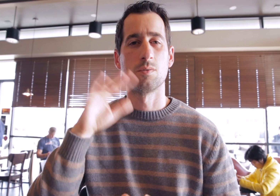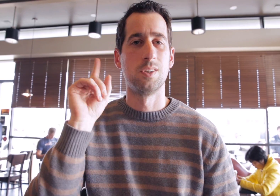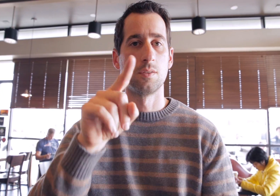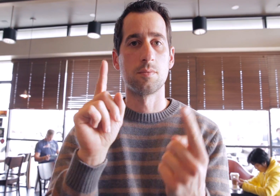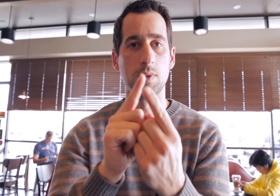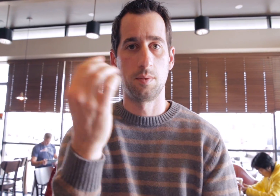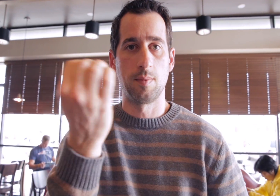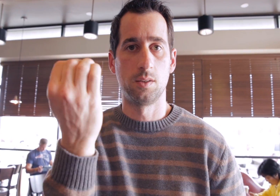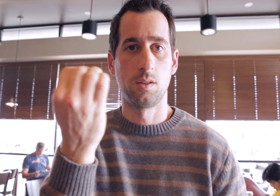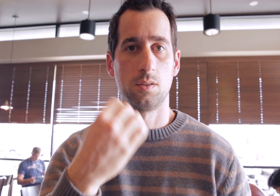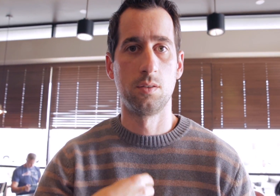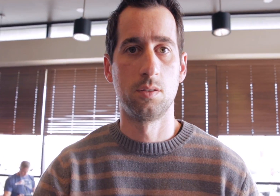I’ll go and meet you on Monday.